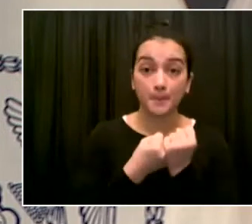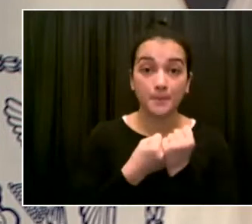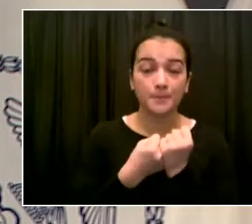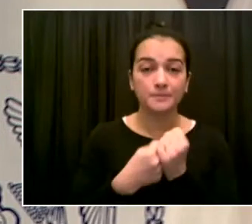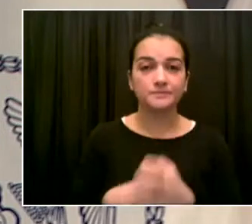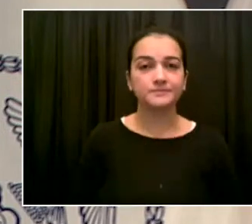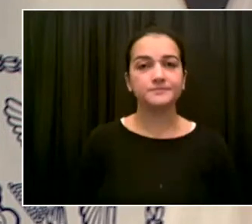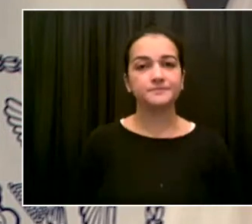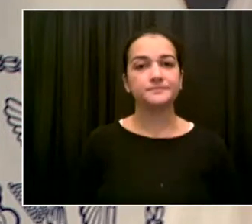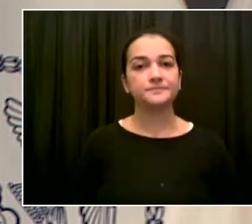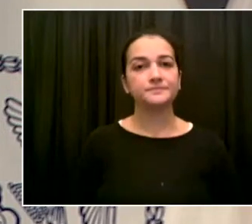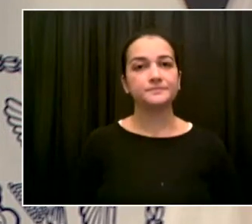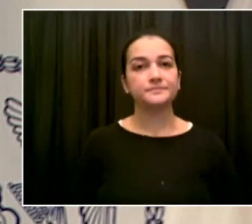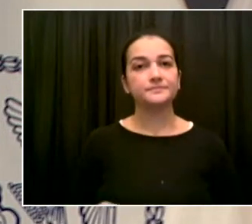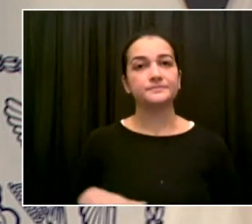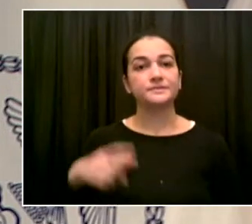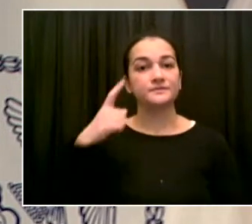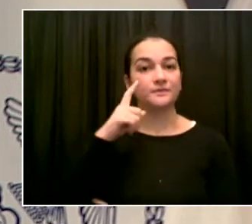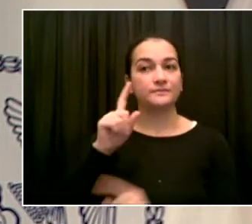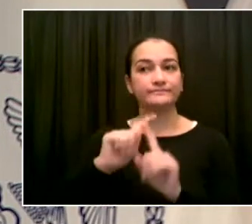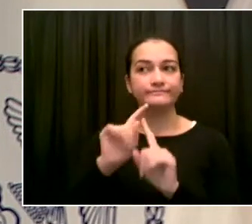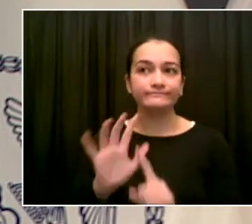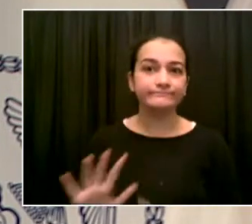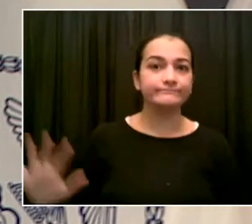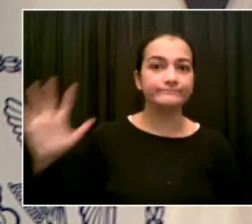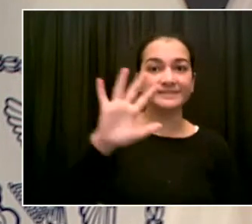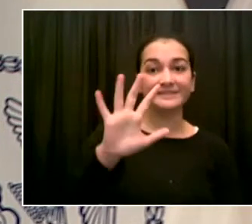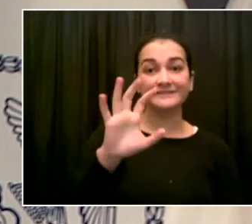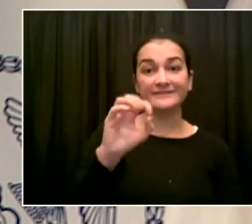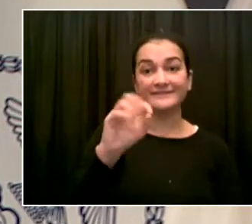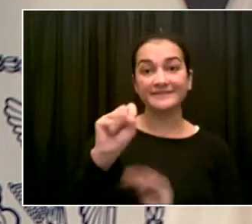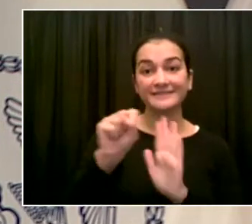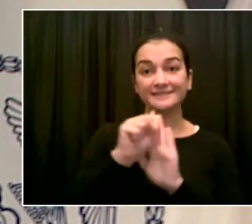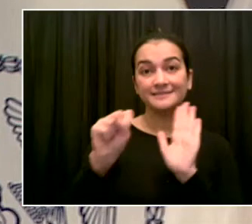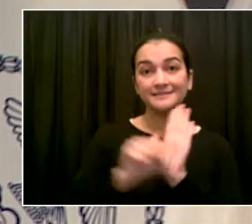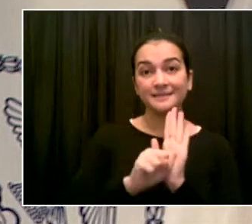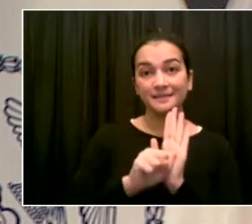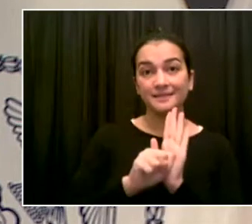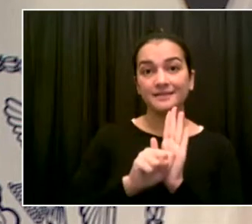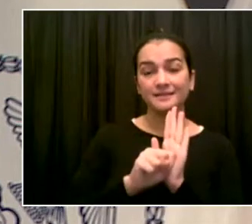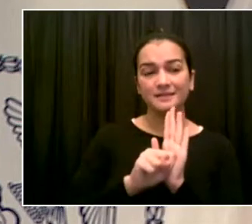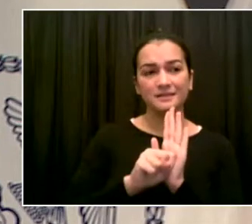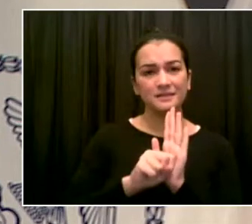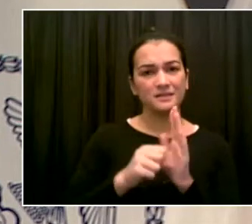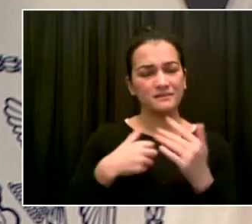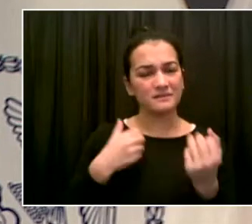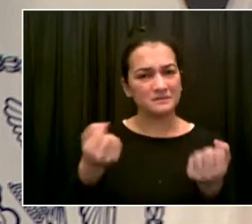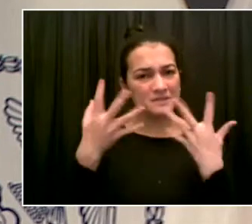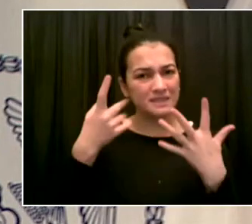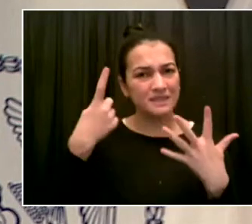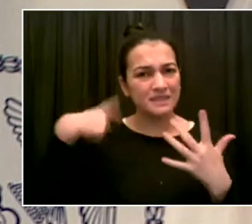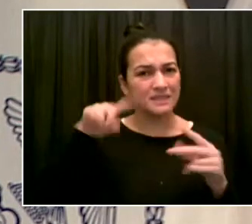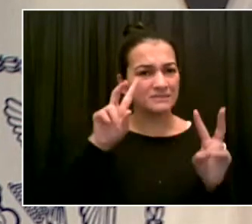THAT FOCUSES ON REAHICNG PEOPLE, LITERALLYAL L 50 STATES WITH THE